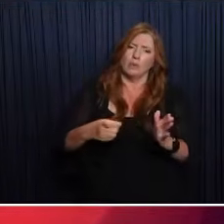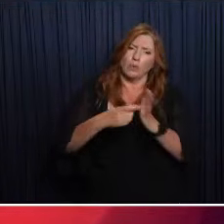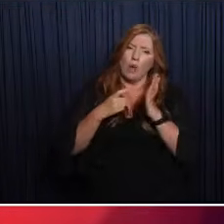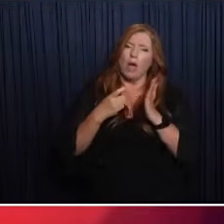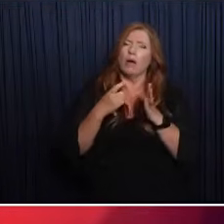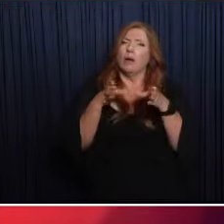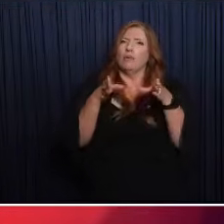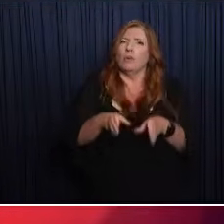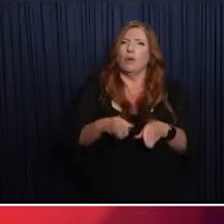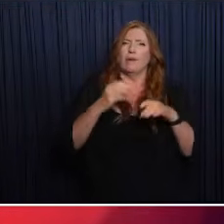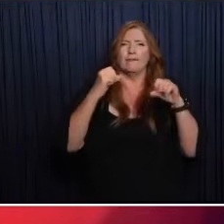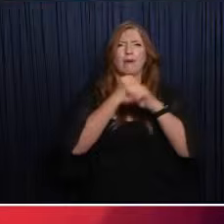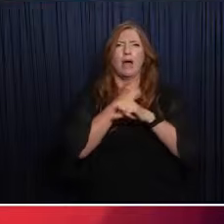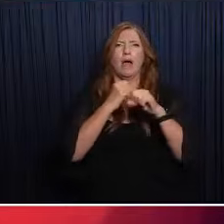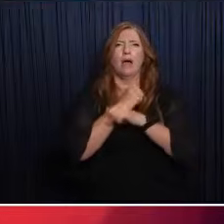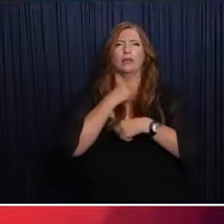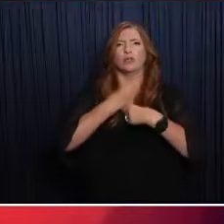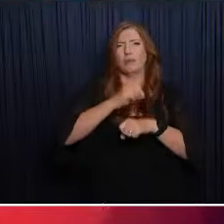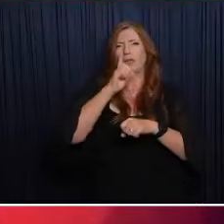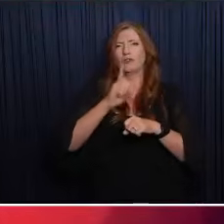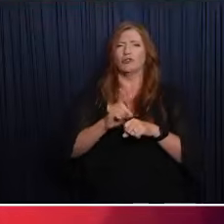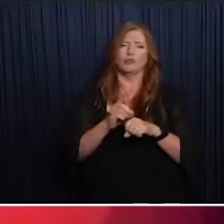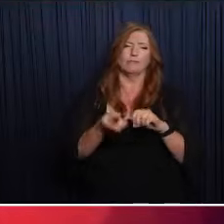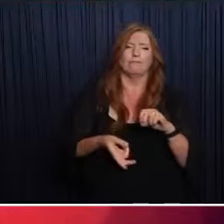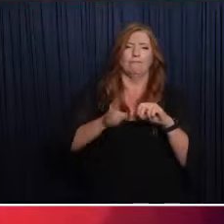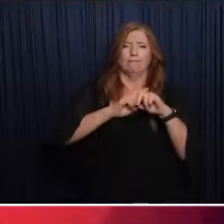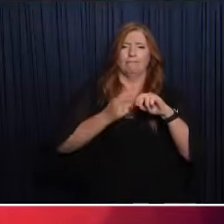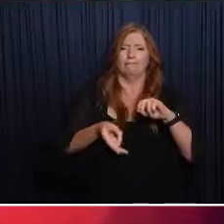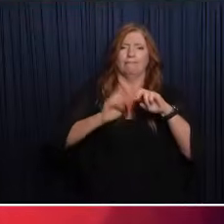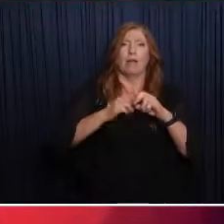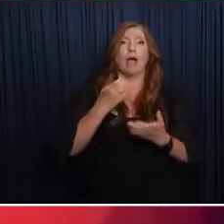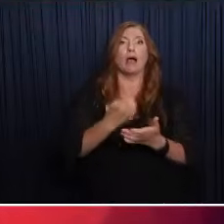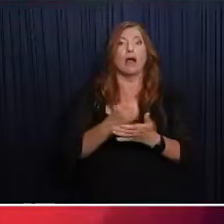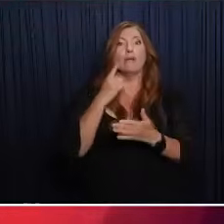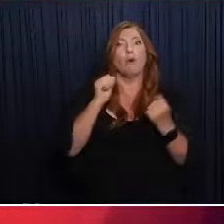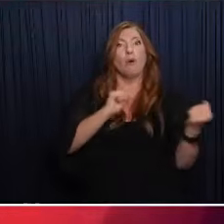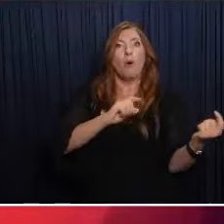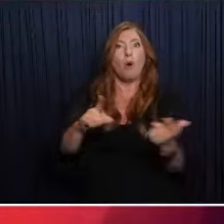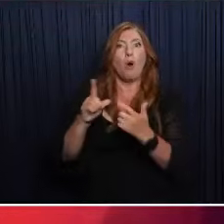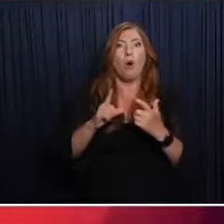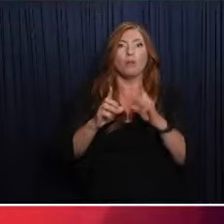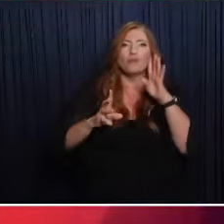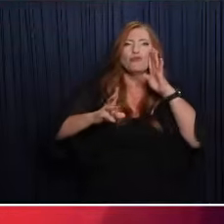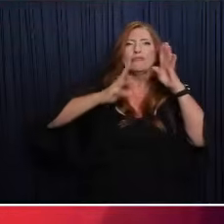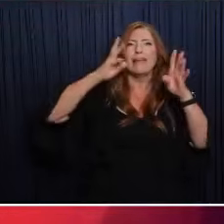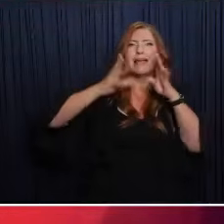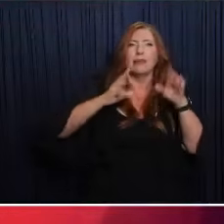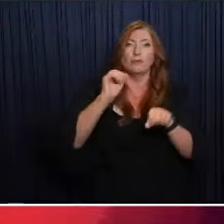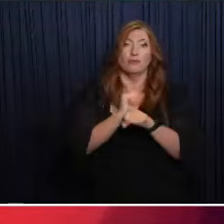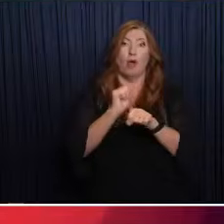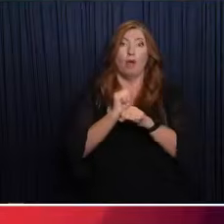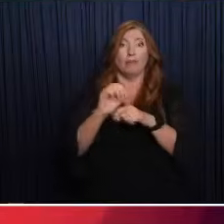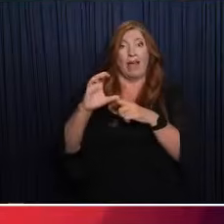THIS DISTRICT CARES ABOUT THE ECONOMY AND NEEDS SOMEBODY WHO IS GOING TO FIGHT TO MAKE SURE WE ARE GROWING THE ECONOMY FOR